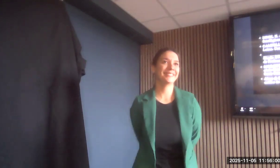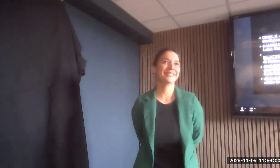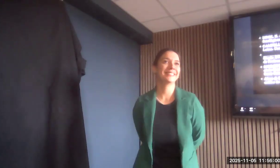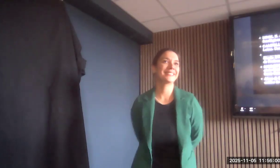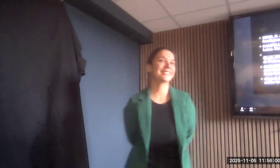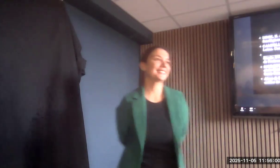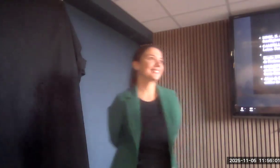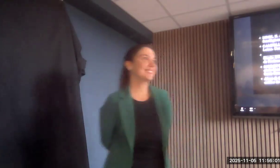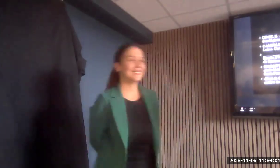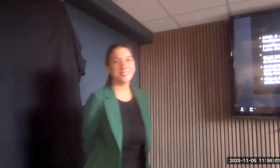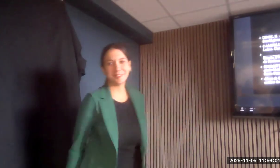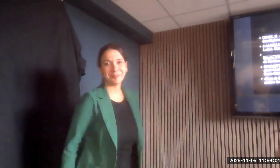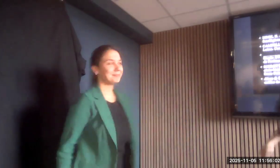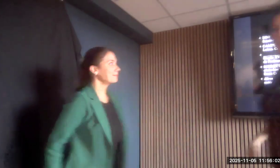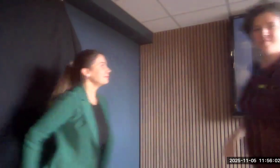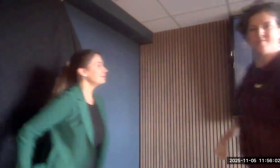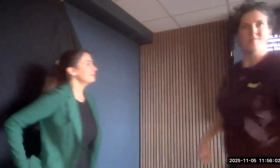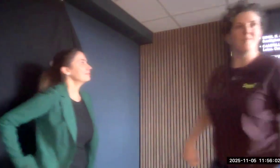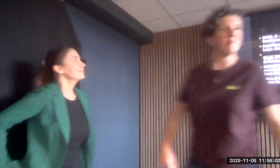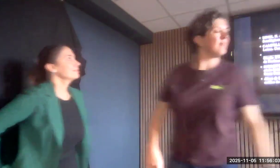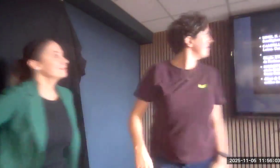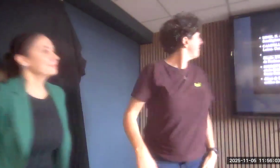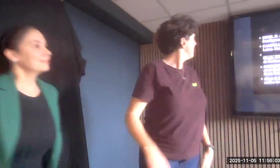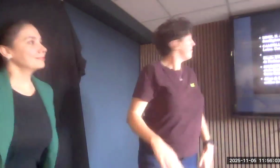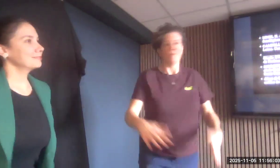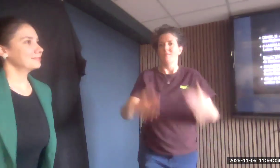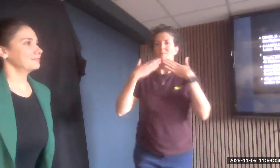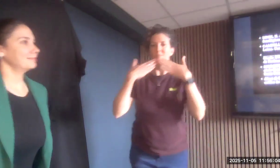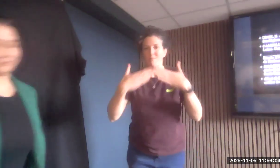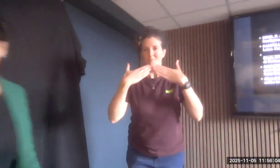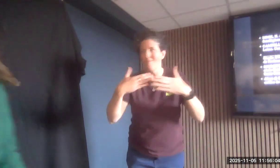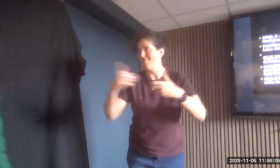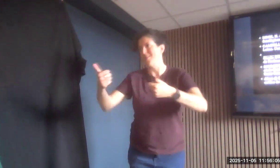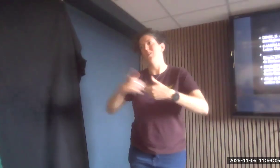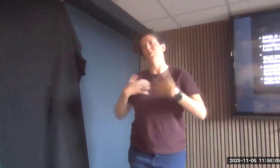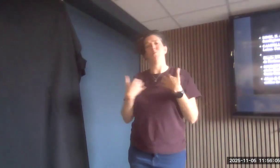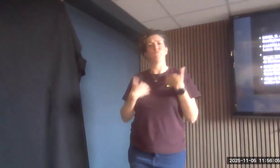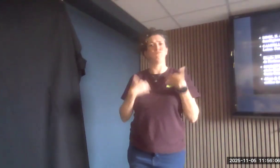And I'll take questions.